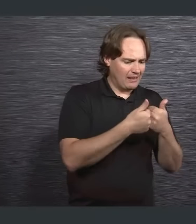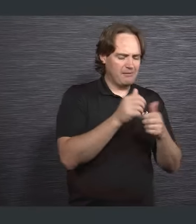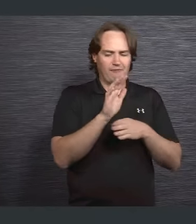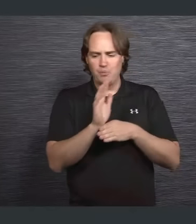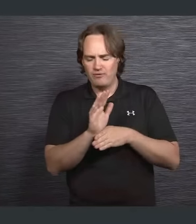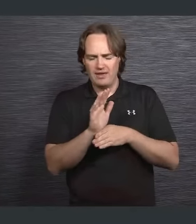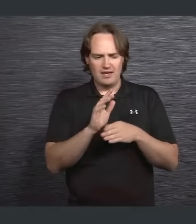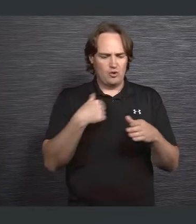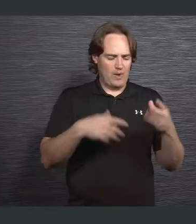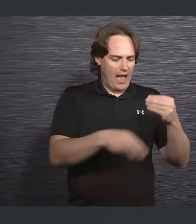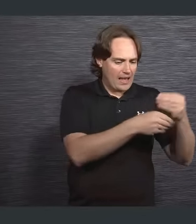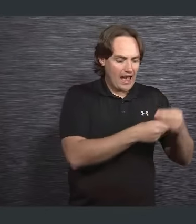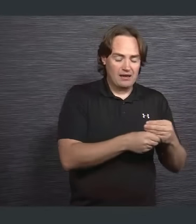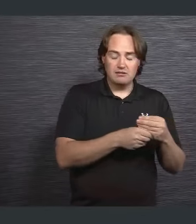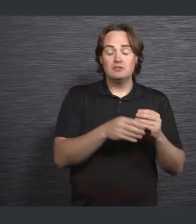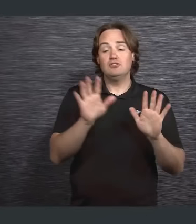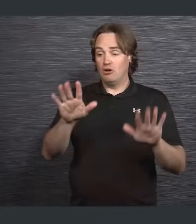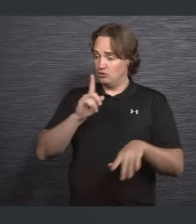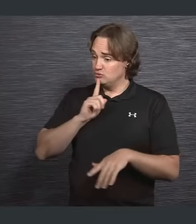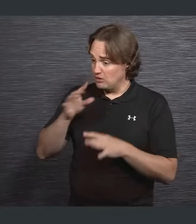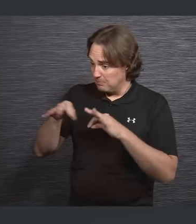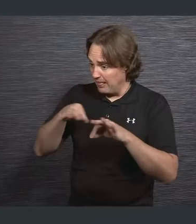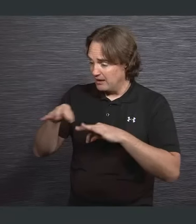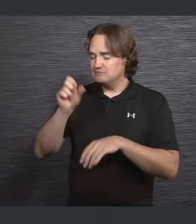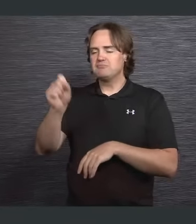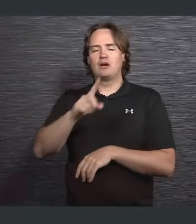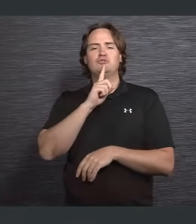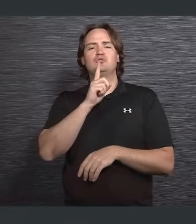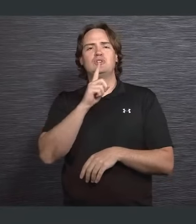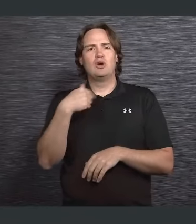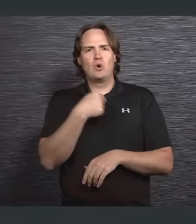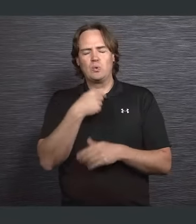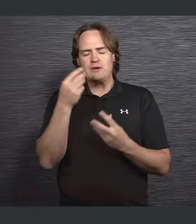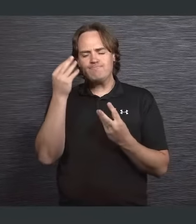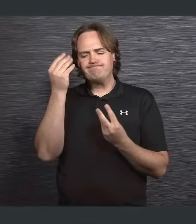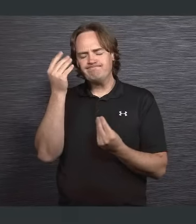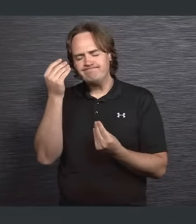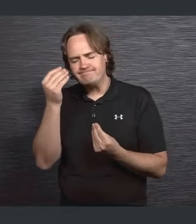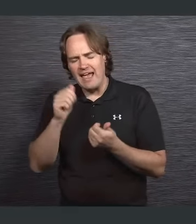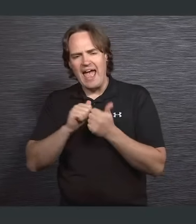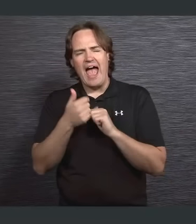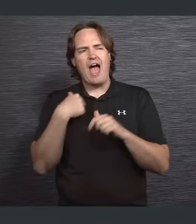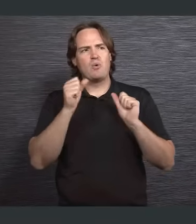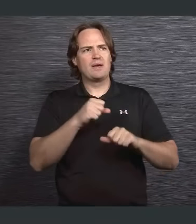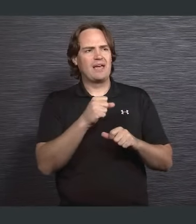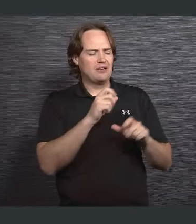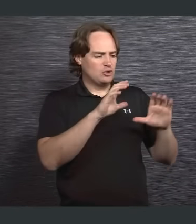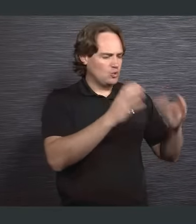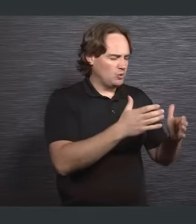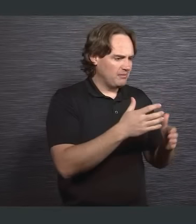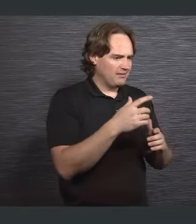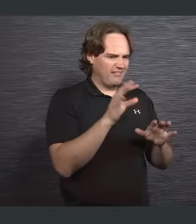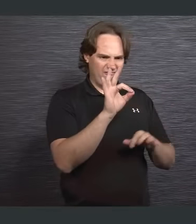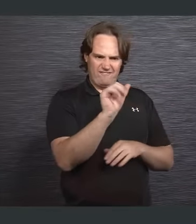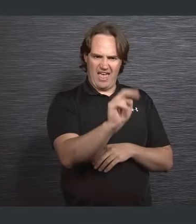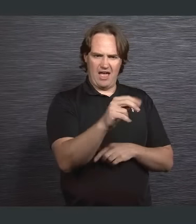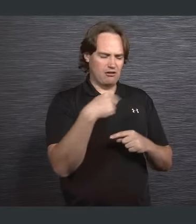So when we look at adapting game IP to the big screen, we carefully consider how do we appeal to both long term fans of the games and newcomers.